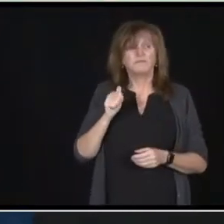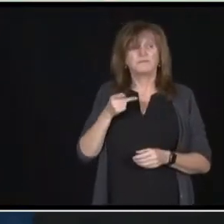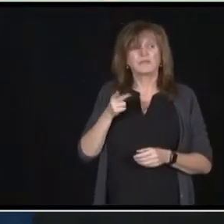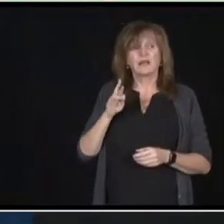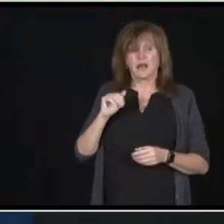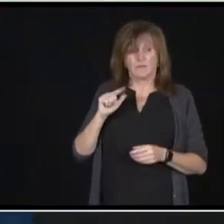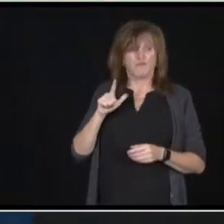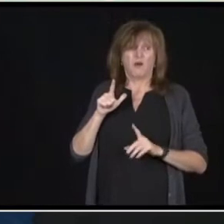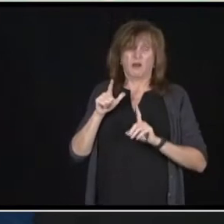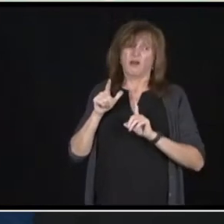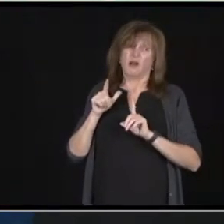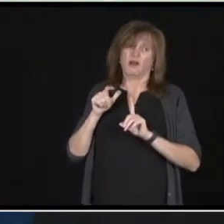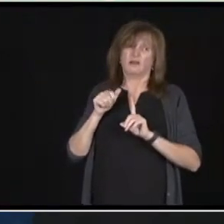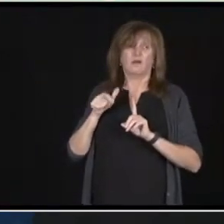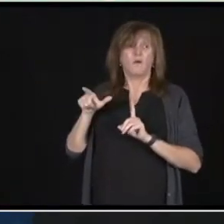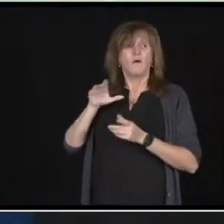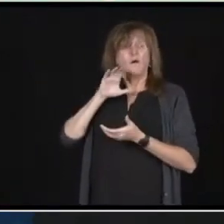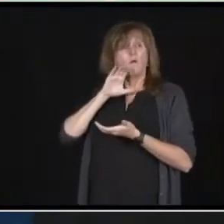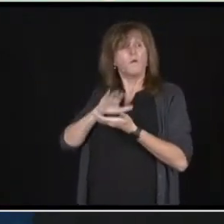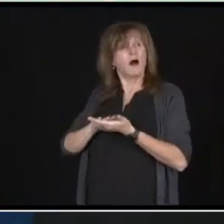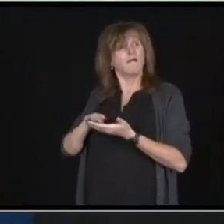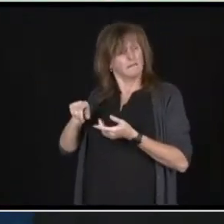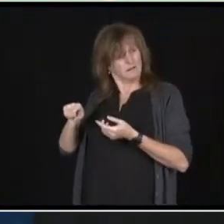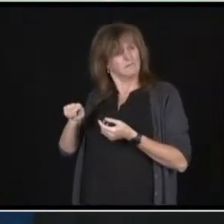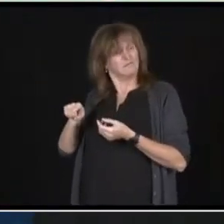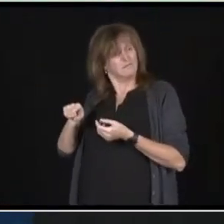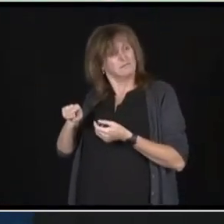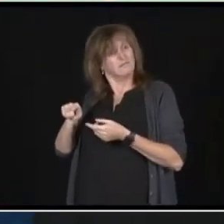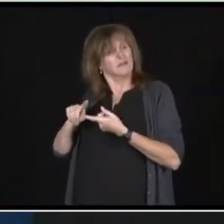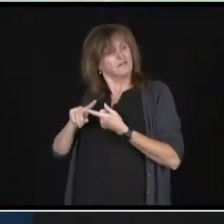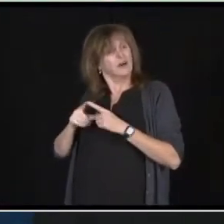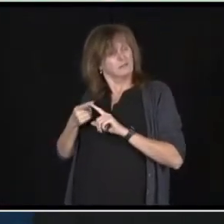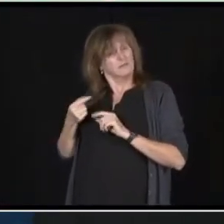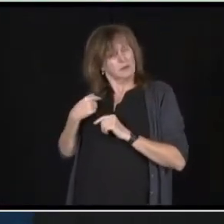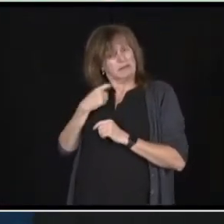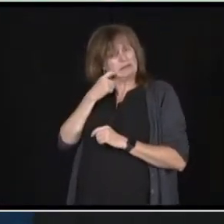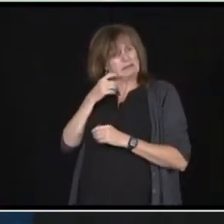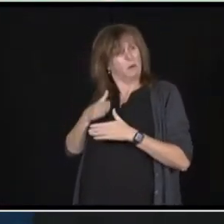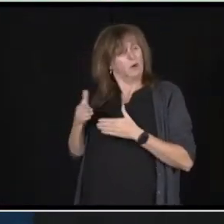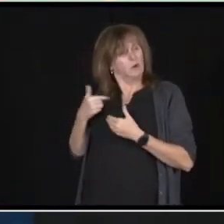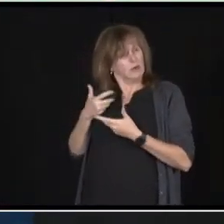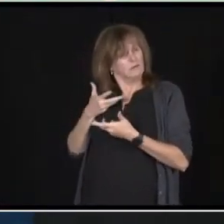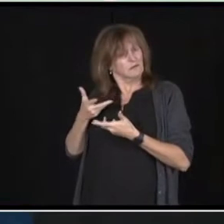With Bill Carroll on news talk 1010. He is a close friend. Him and Sylvie.